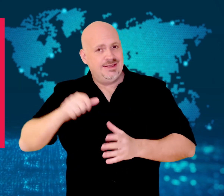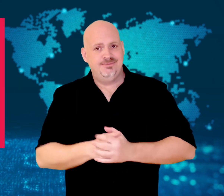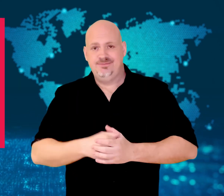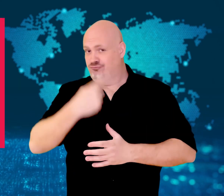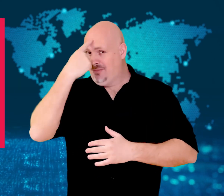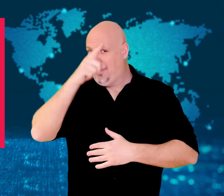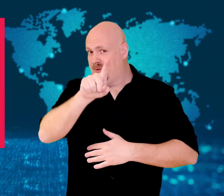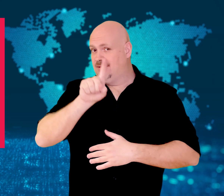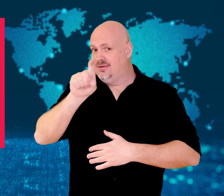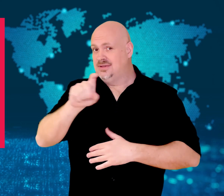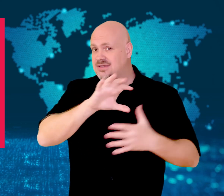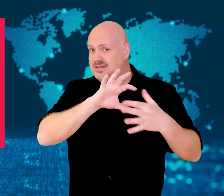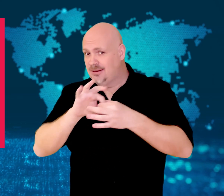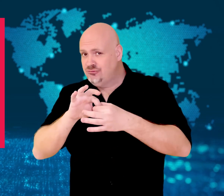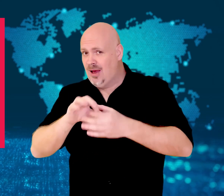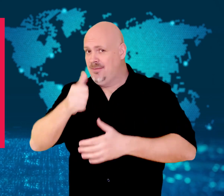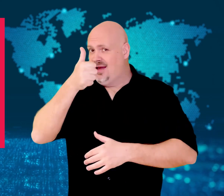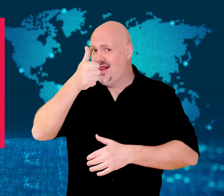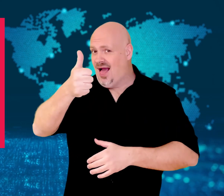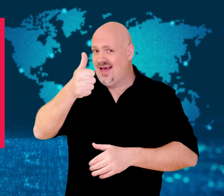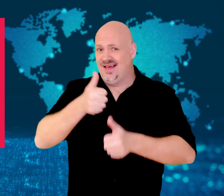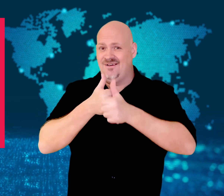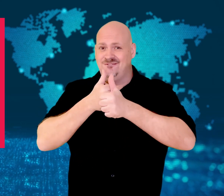Don't forget to subscribe, like,